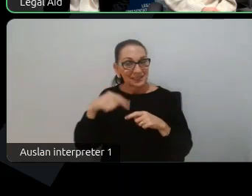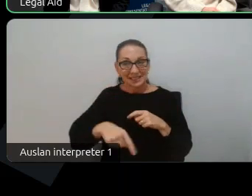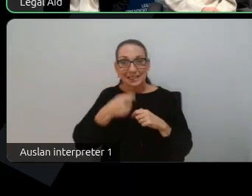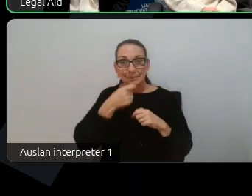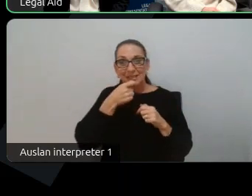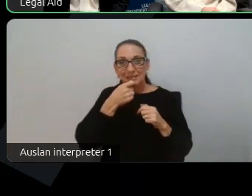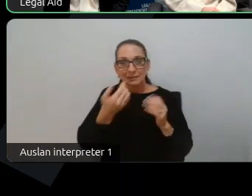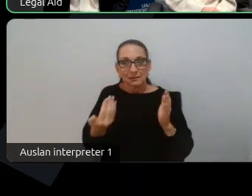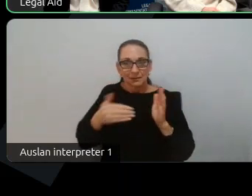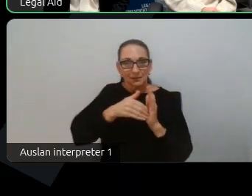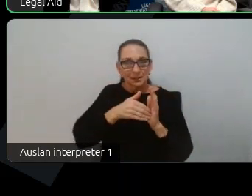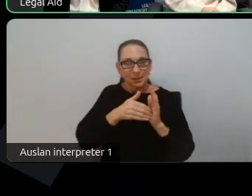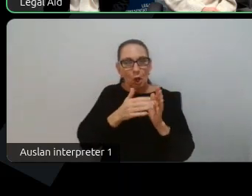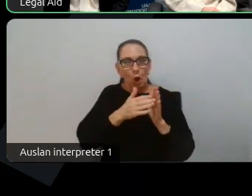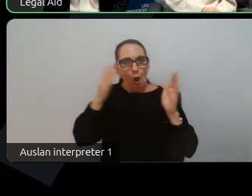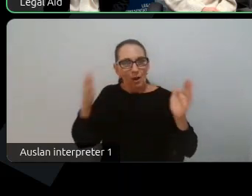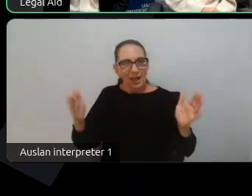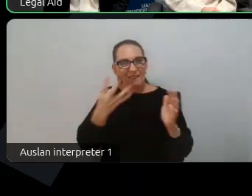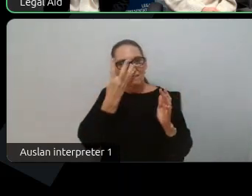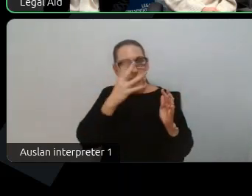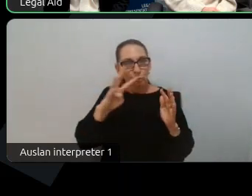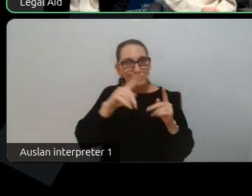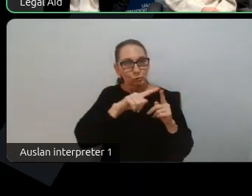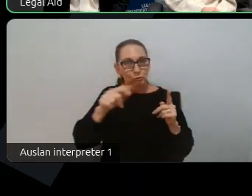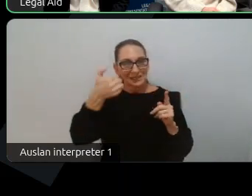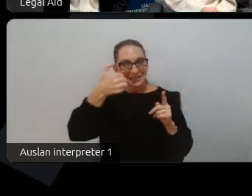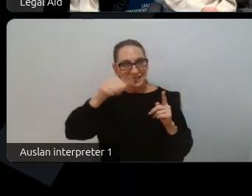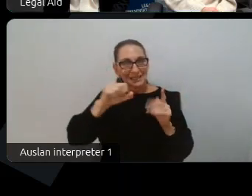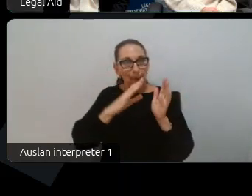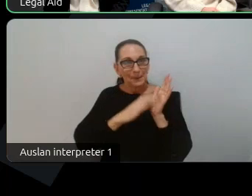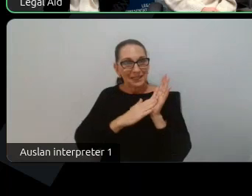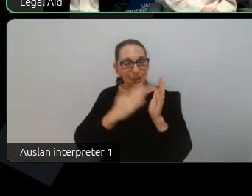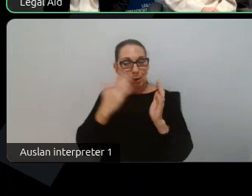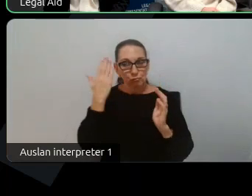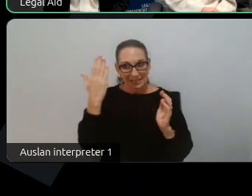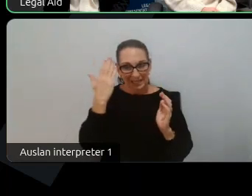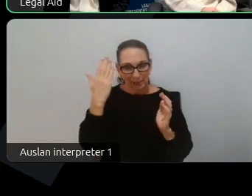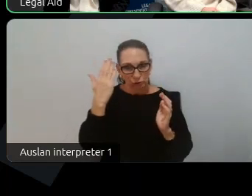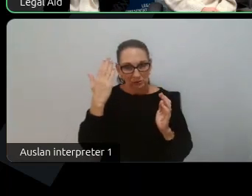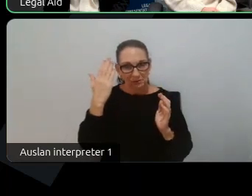We will have about 40 to 60 minutes of presentation time with a 20 minute Q&A at the